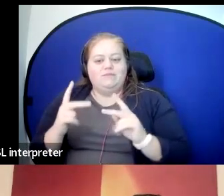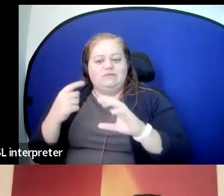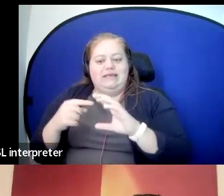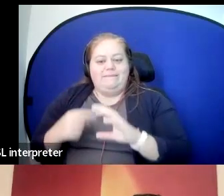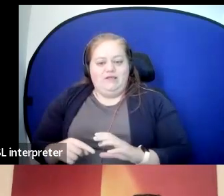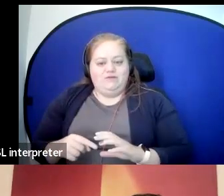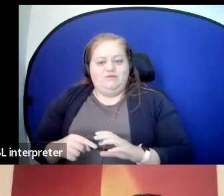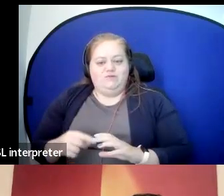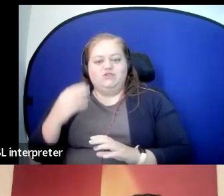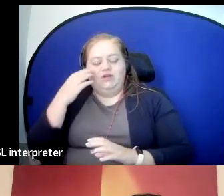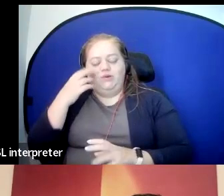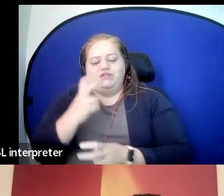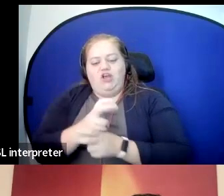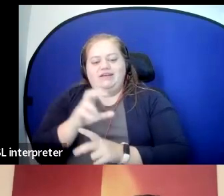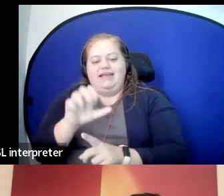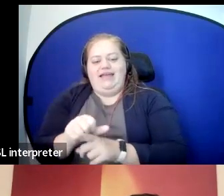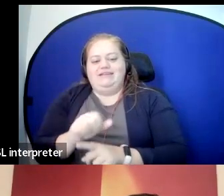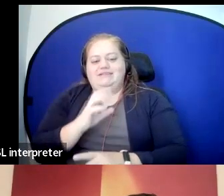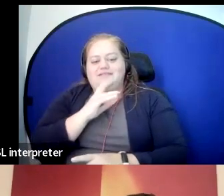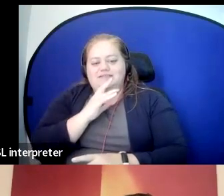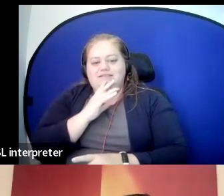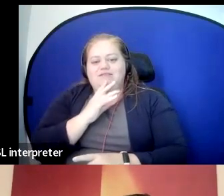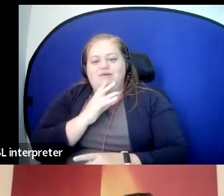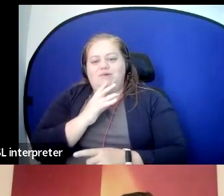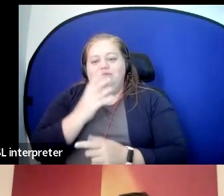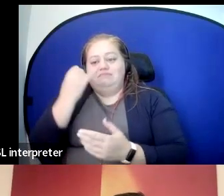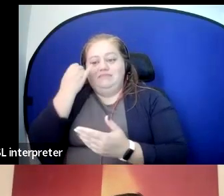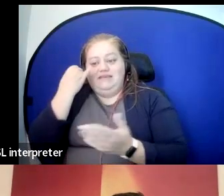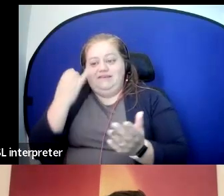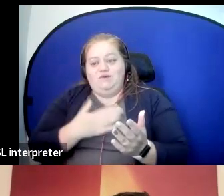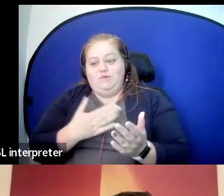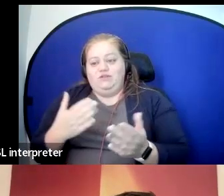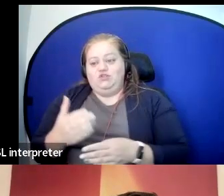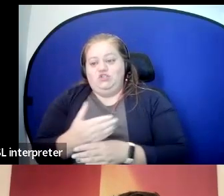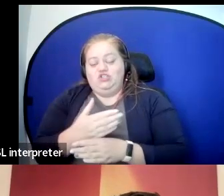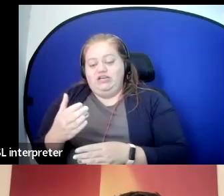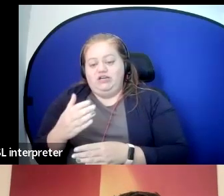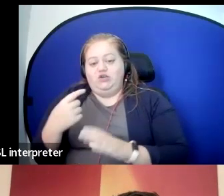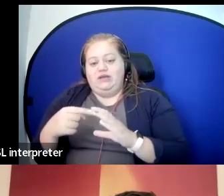I know can be hard to catch giving them verbally. So if you wanted to share your email again,